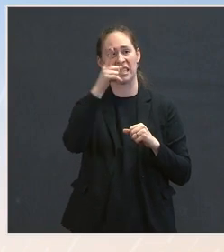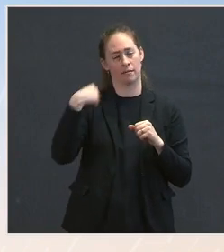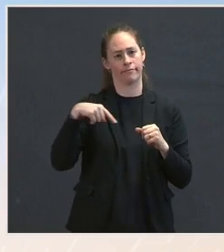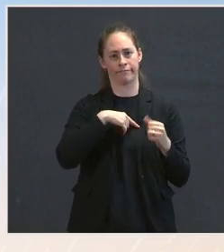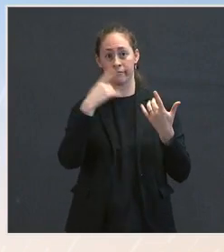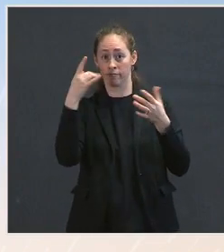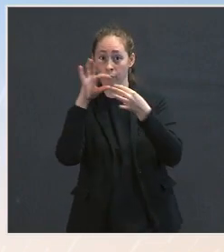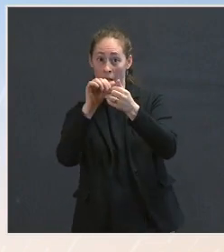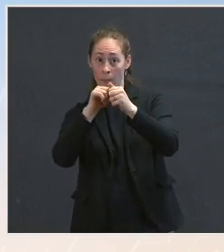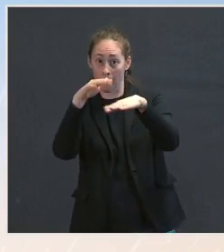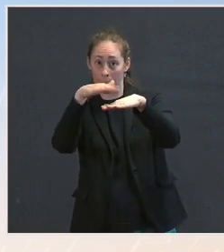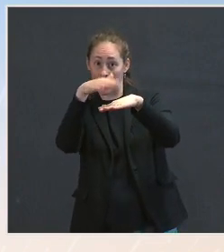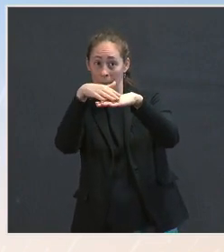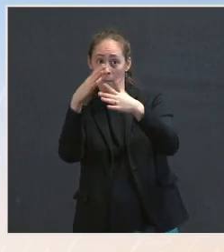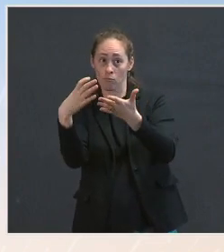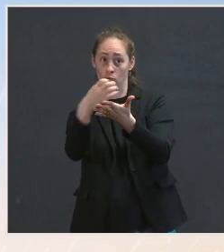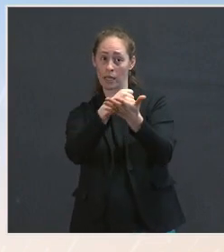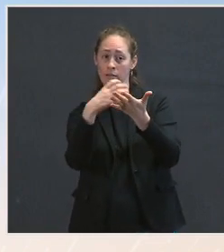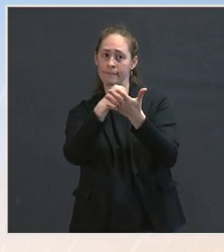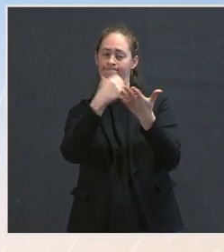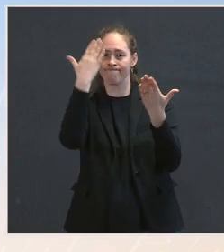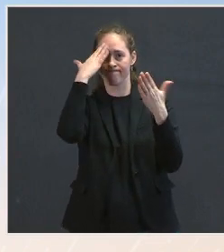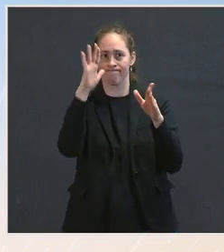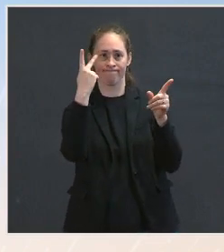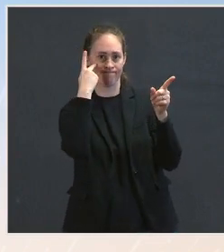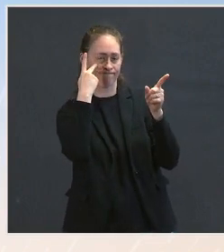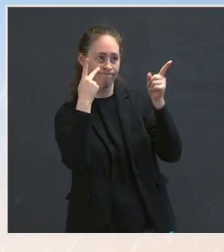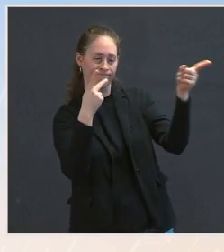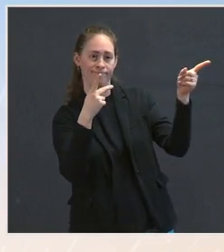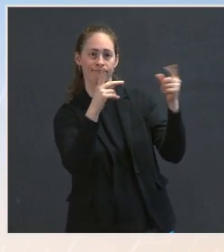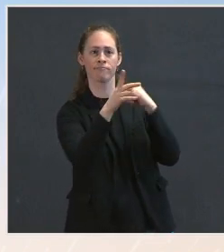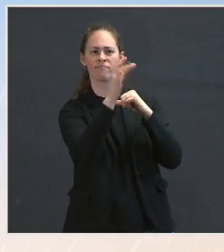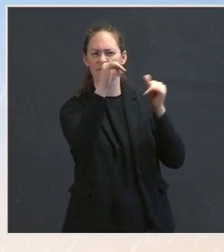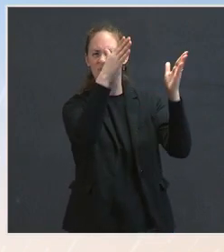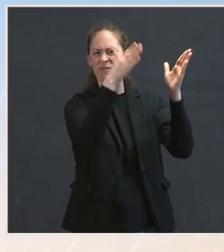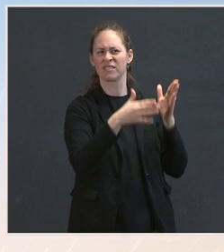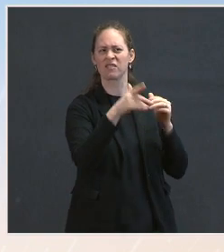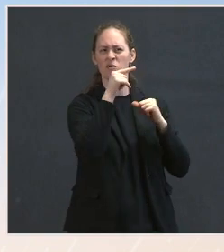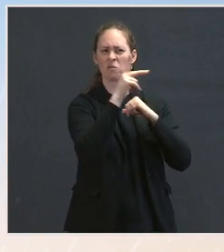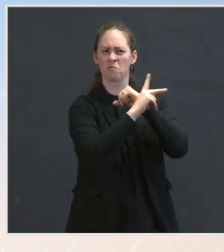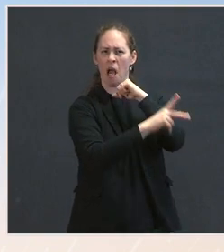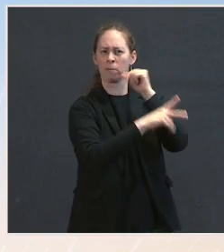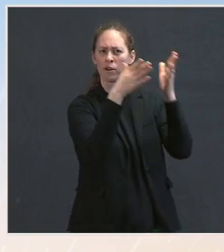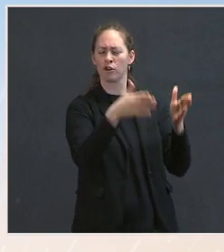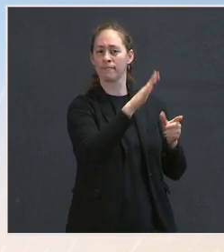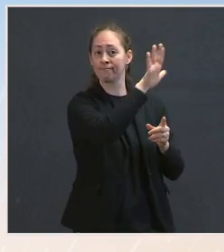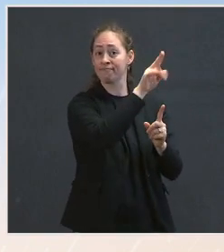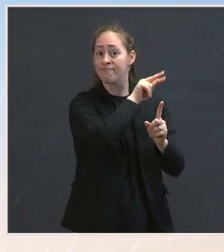of the parliamentarian's view on whether or not raising